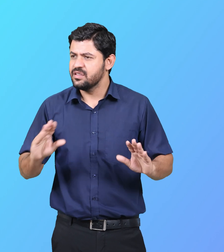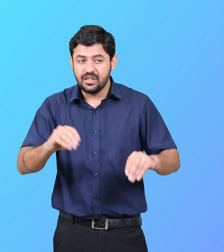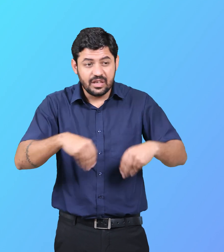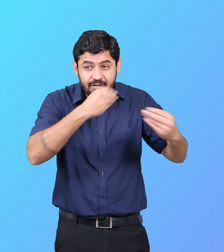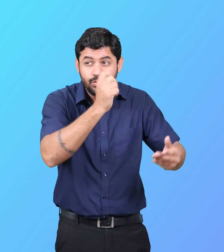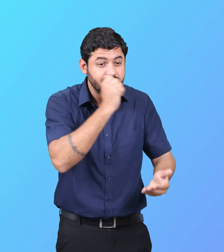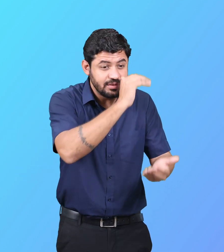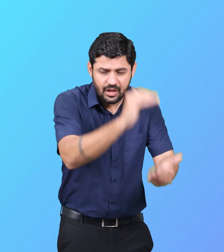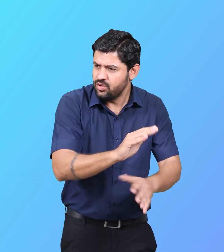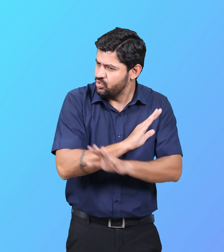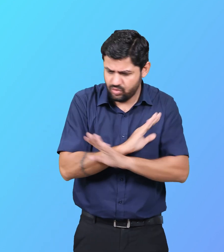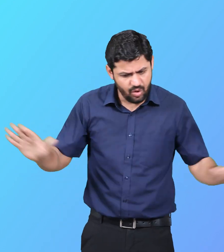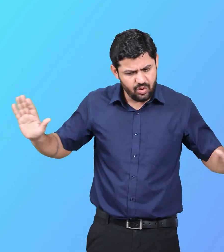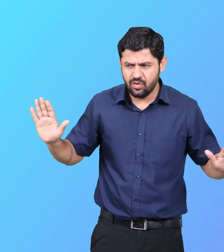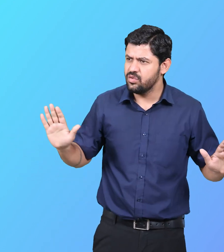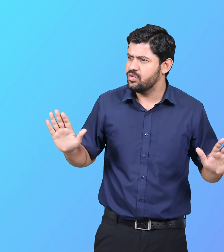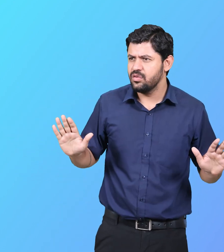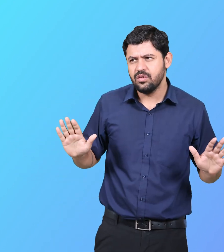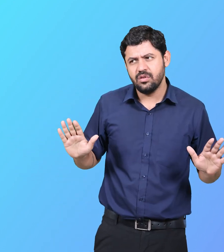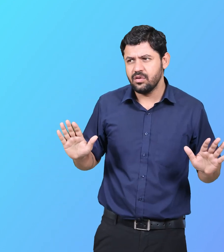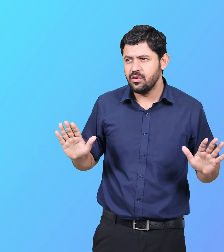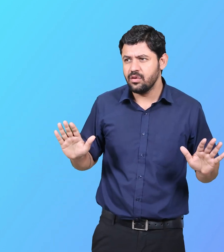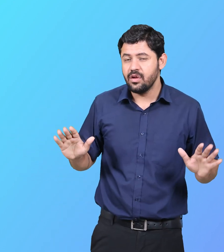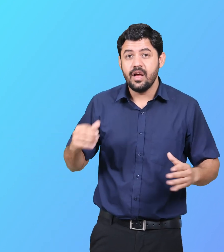I don’t want that slave woman’s son to get any part of your wealth.”